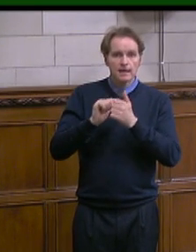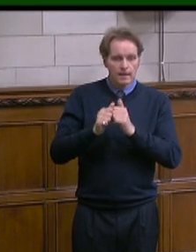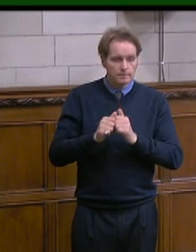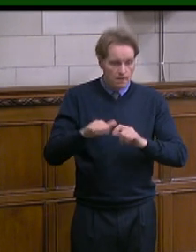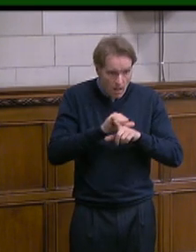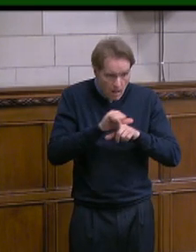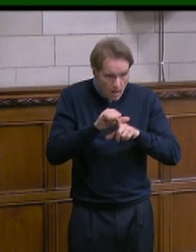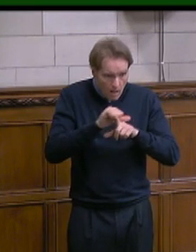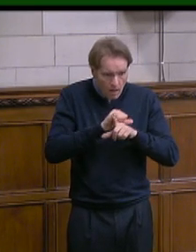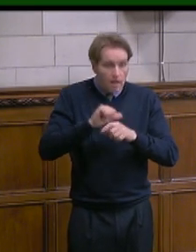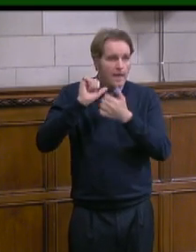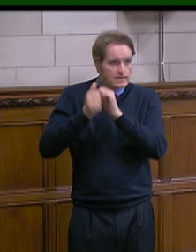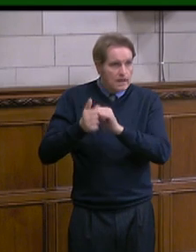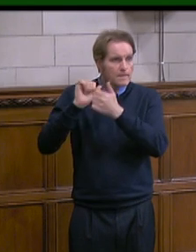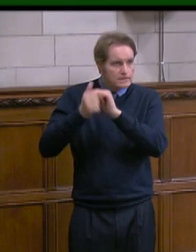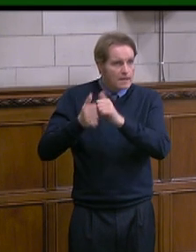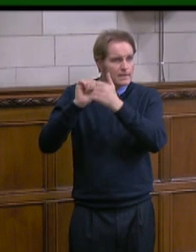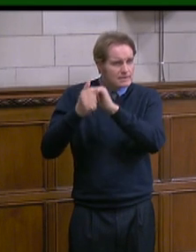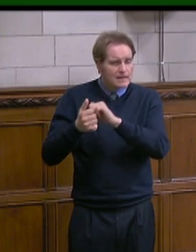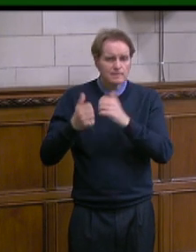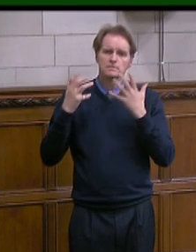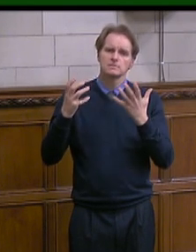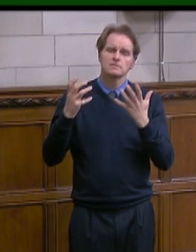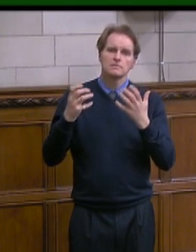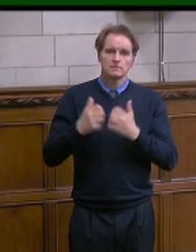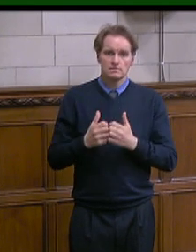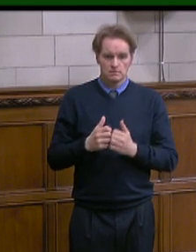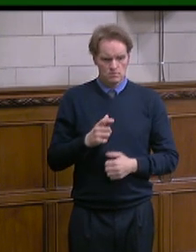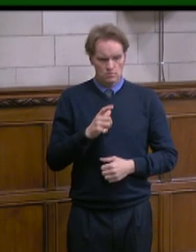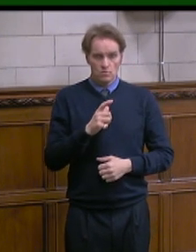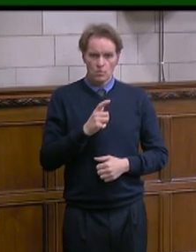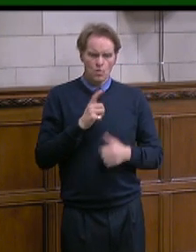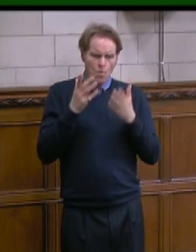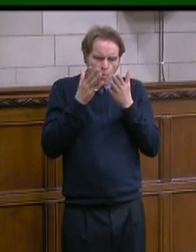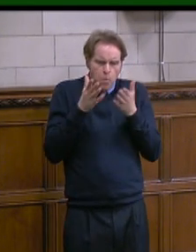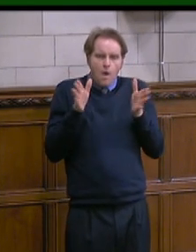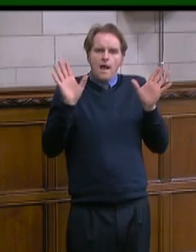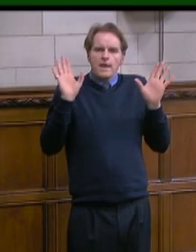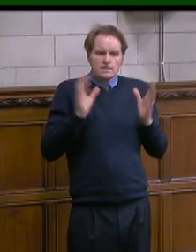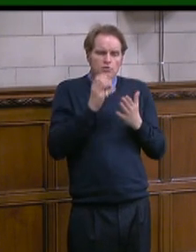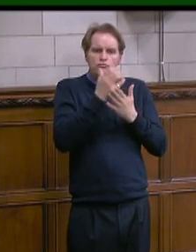I am sorry, but I disagree with the point that there is a wider school curriculum. There is not.